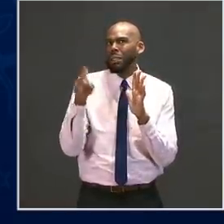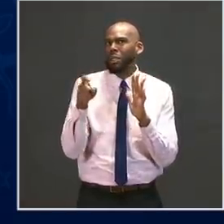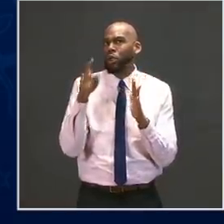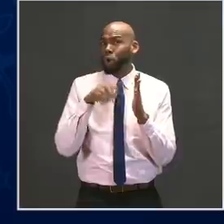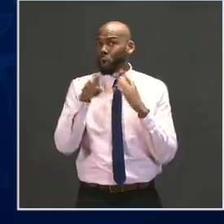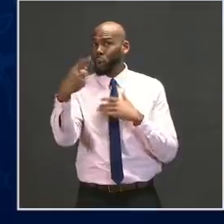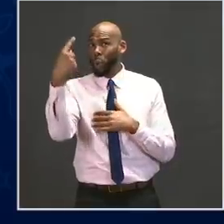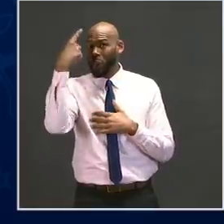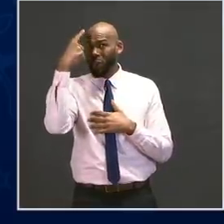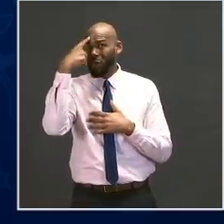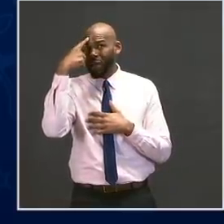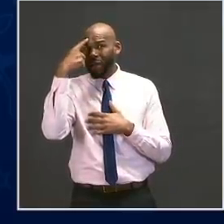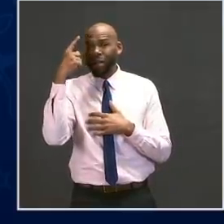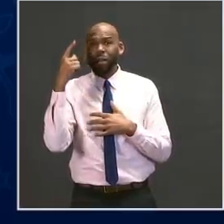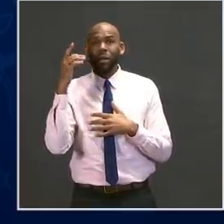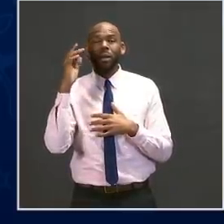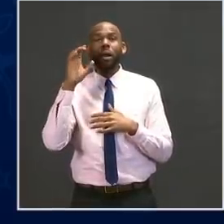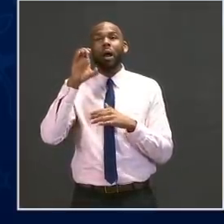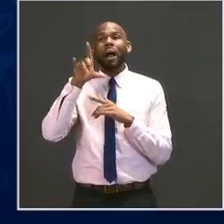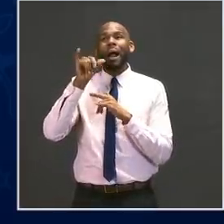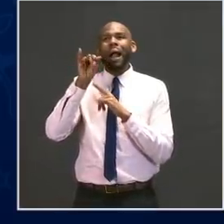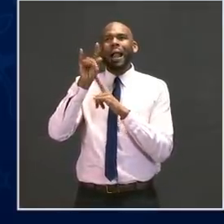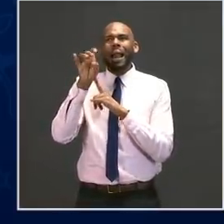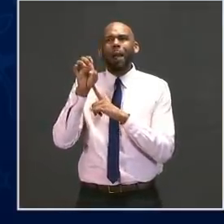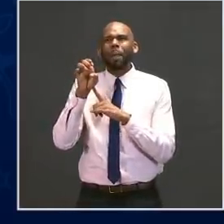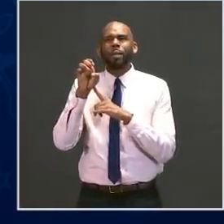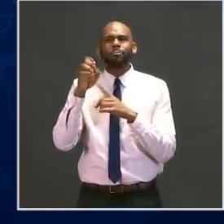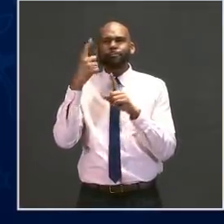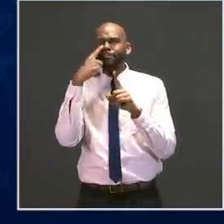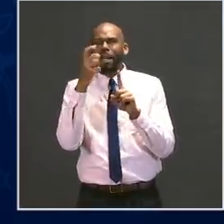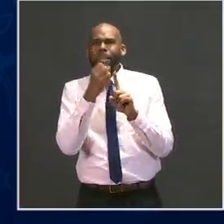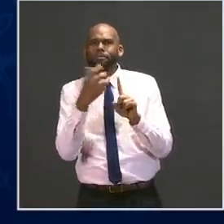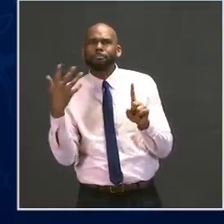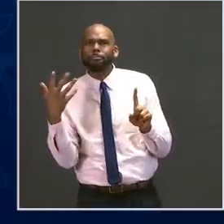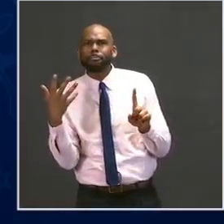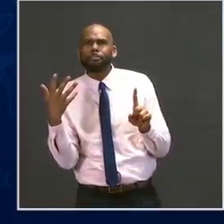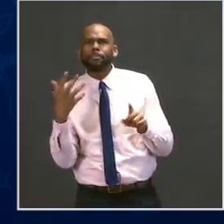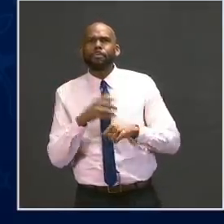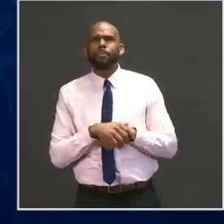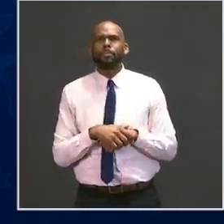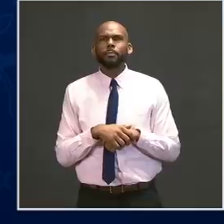you can take executive action, why haven't you done so? Ms. Psaki: Well, first, I will say that, you know,